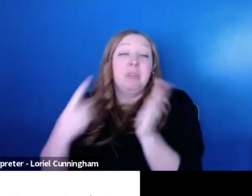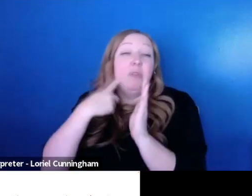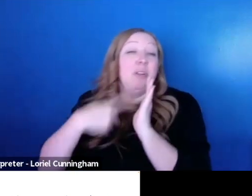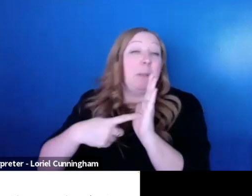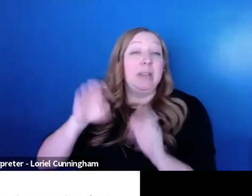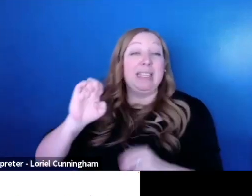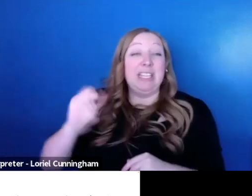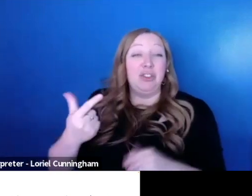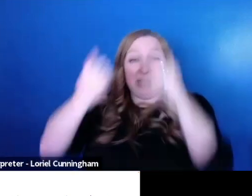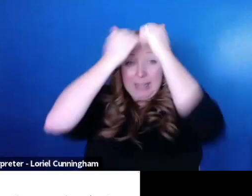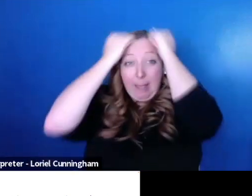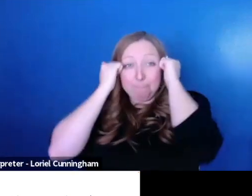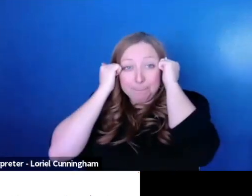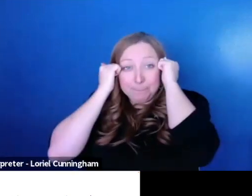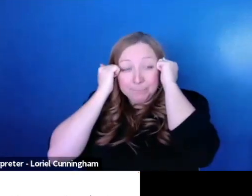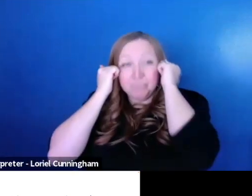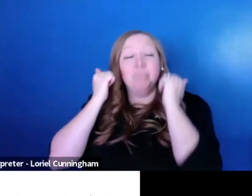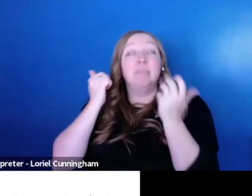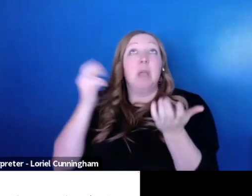examples within neuroscience for these facial recognition